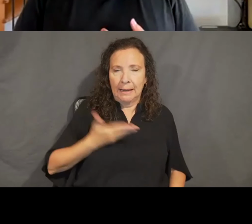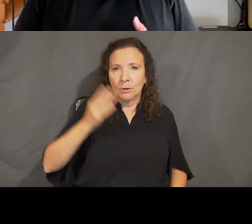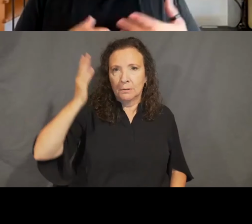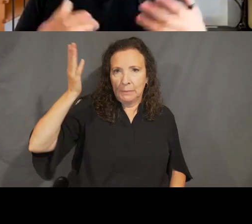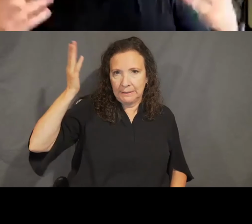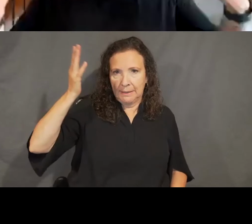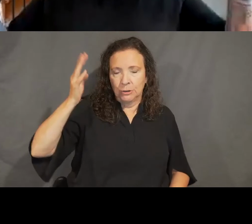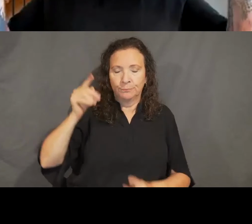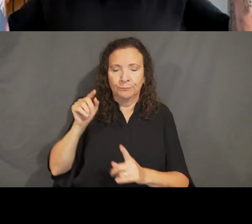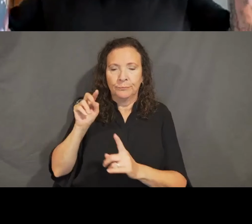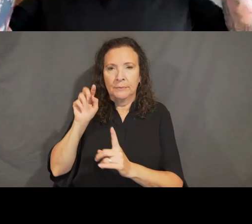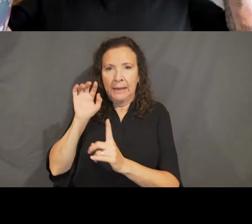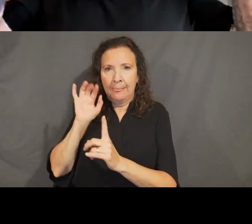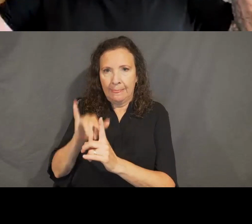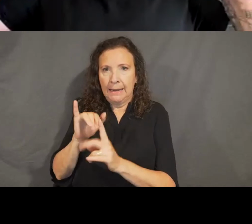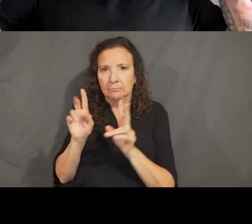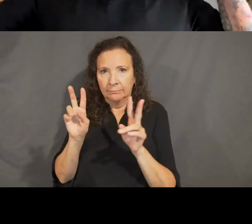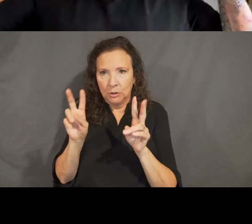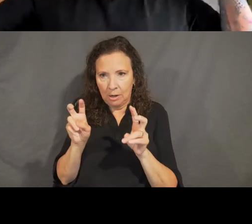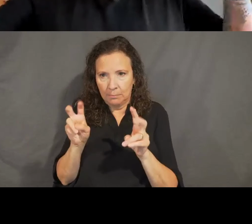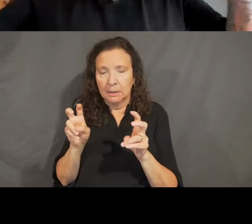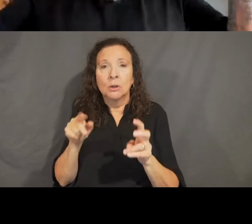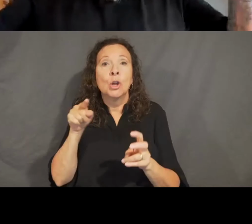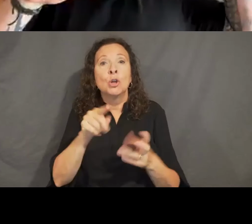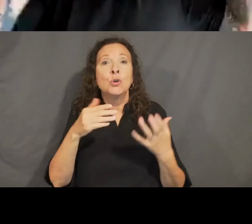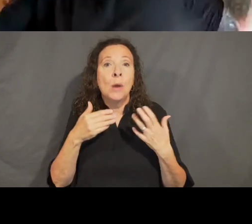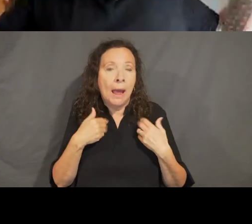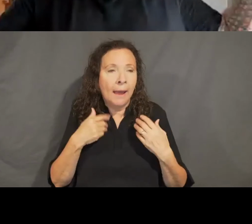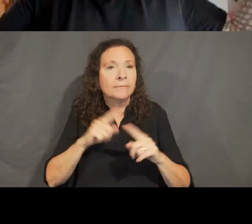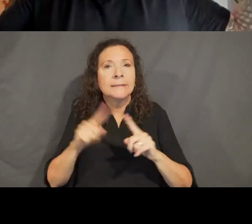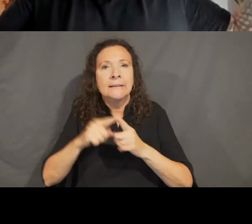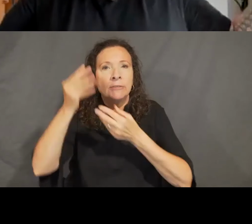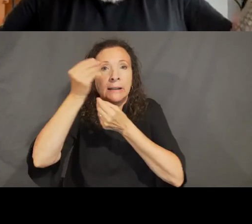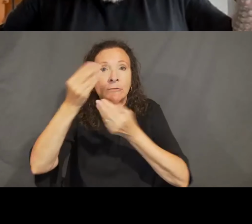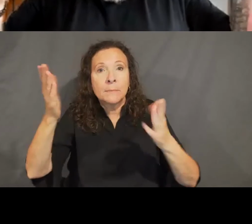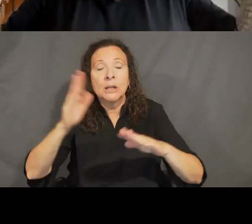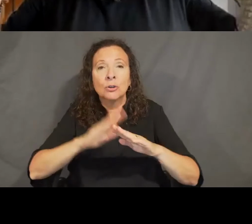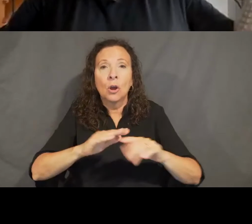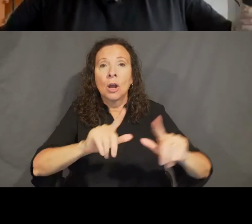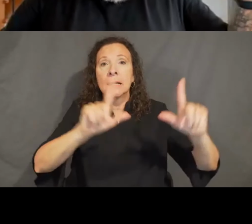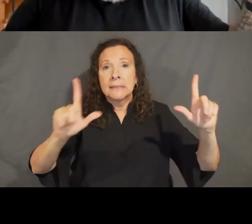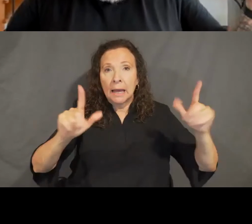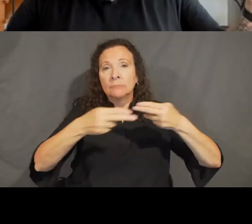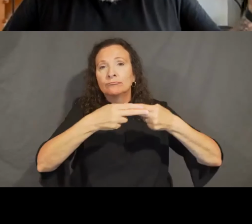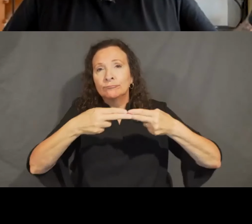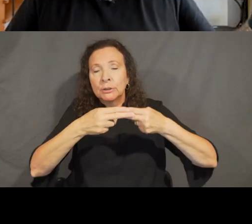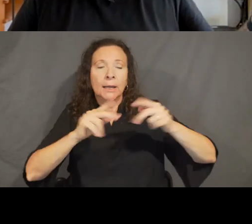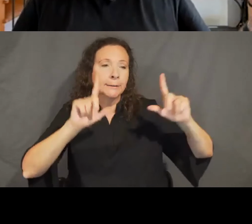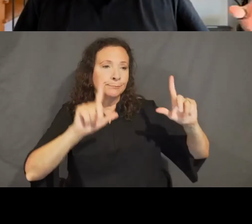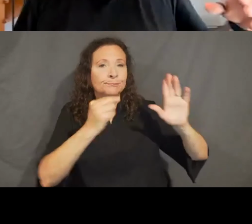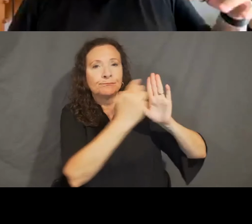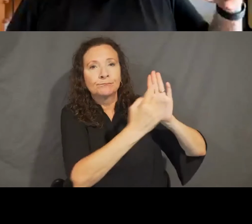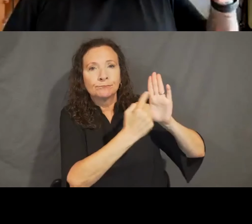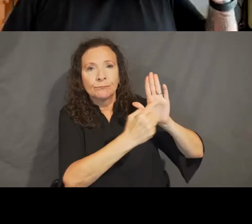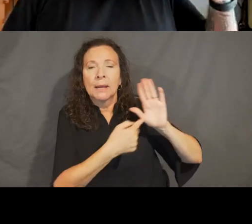You had information on graphs, slides, using information to share that content with people,